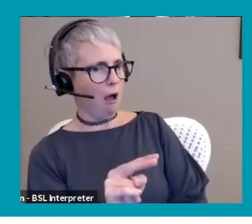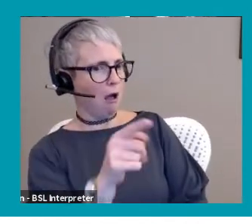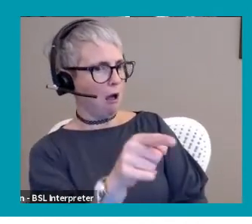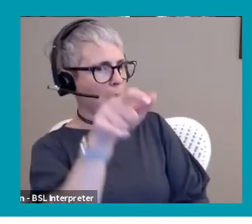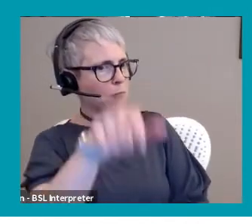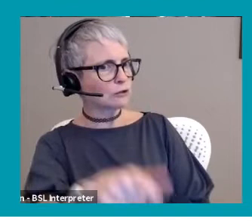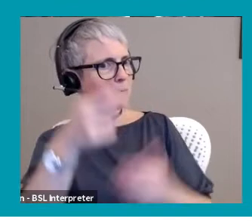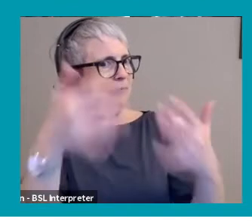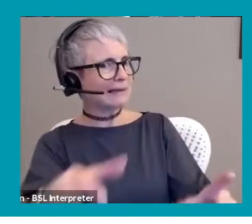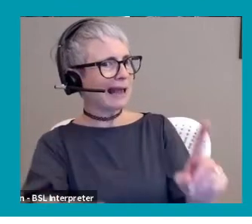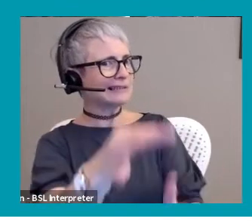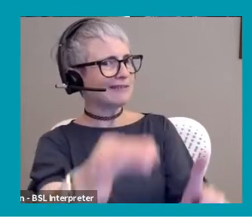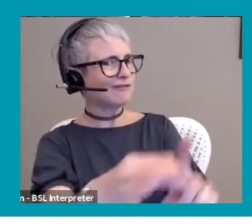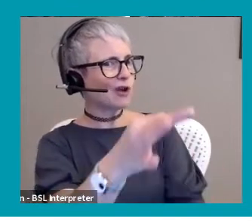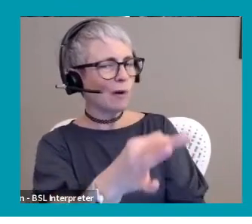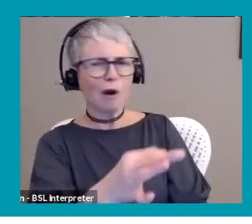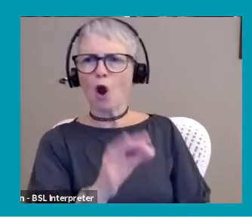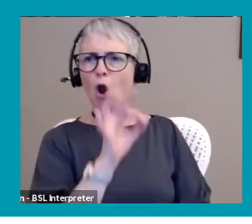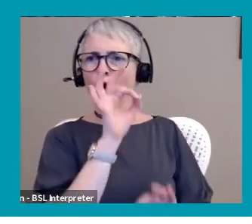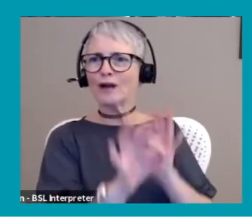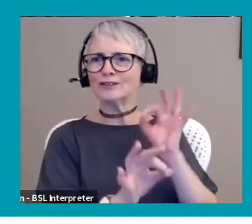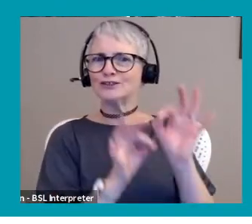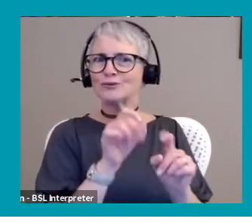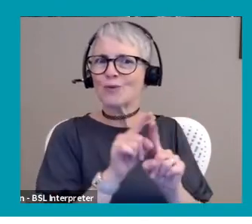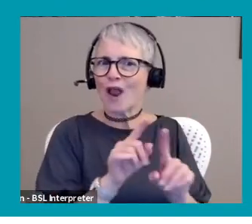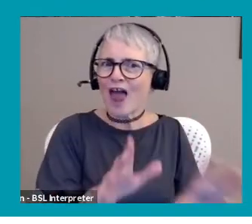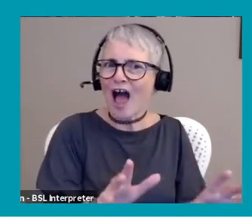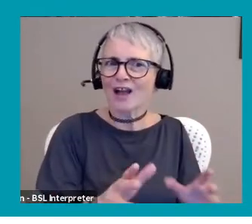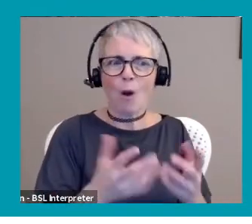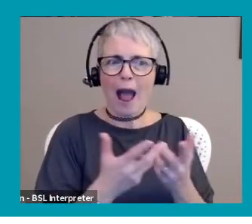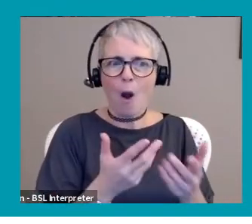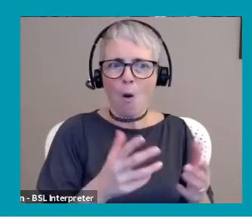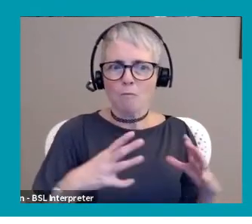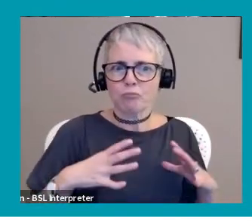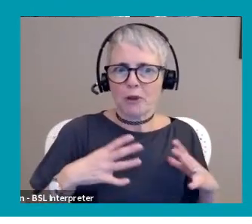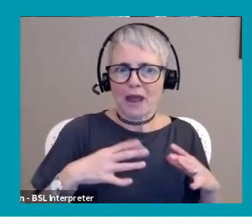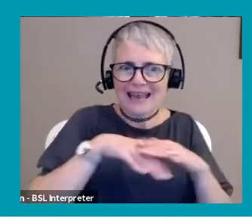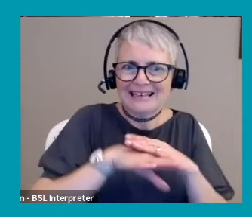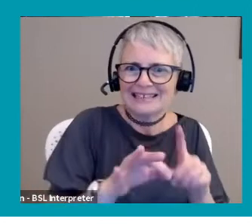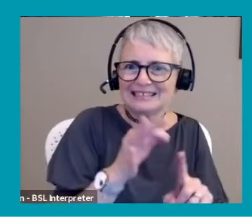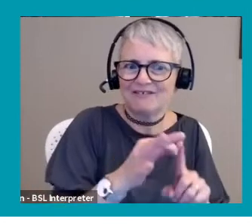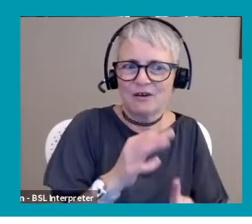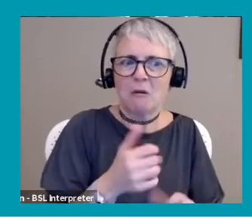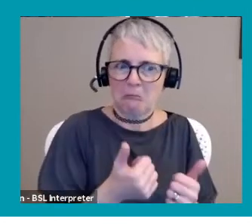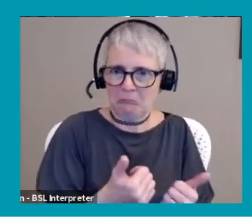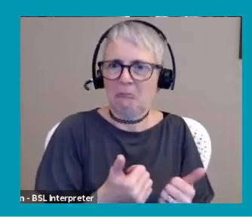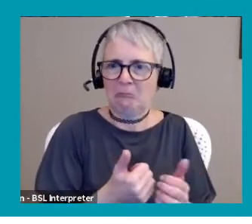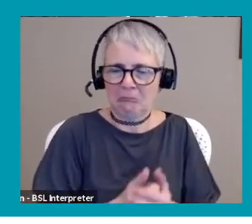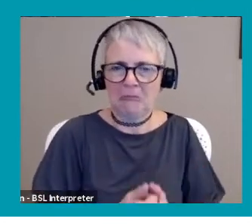like and tips on how to prep. So that can be very useful too. Fish bowl. That's an interesting one.